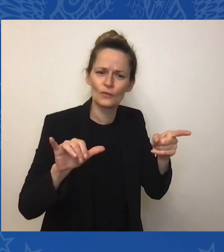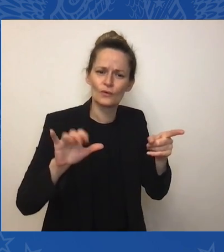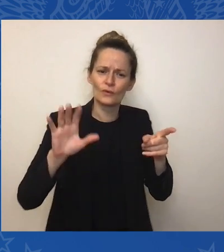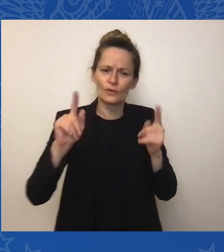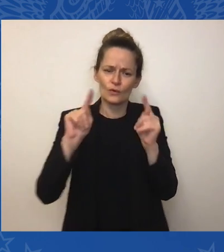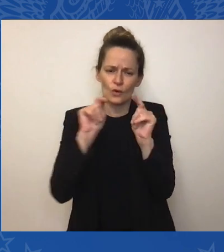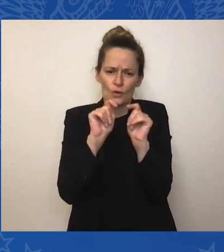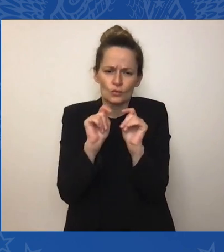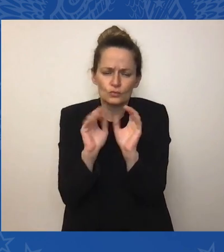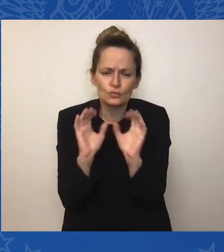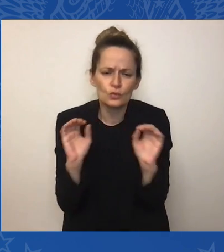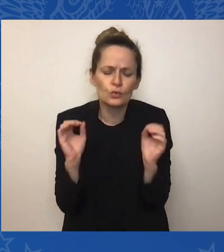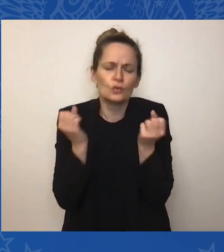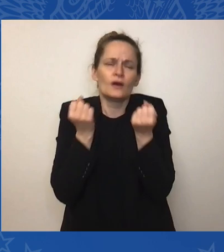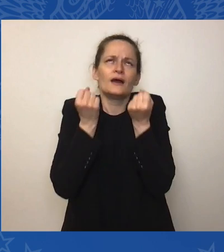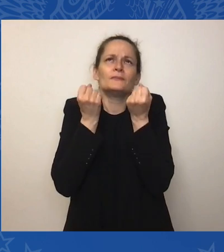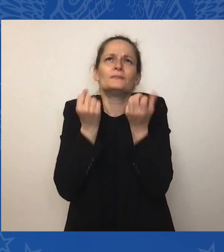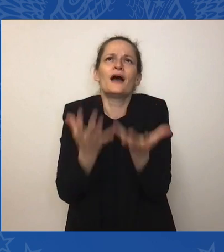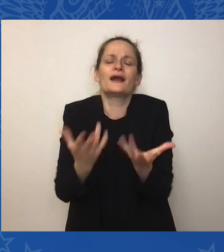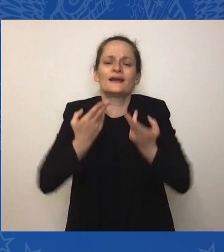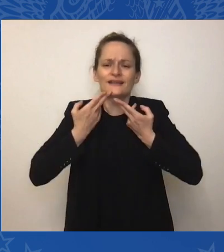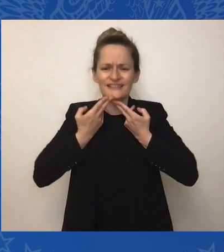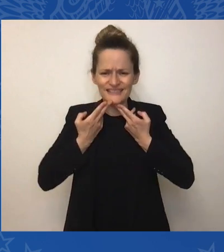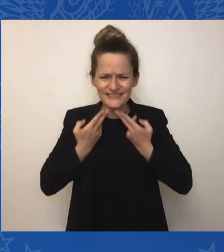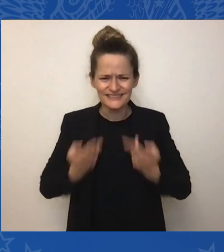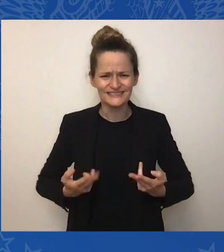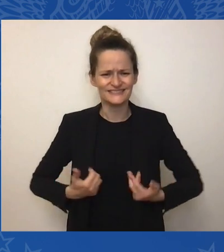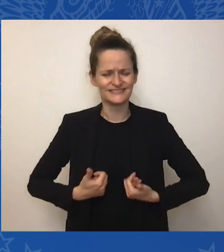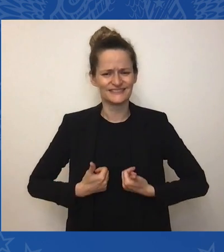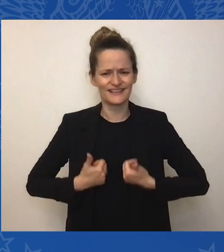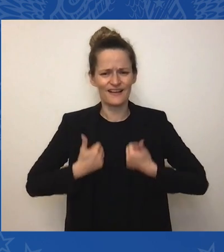we have to stand stronger. We must stand stronger.